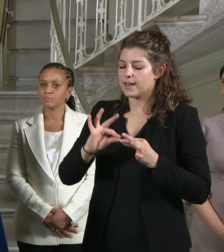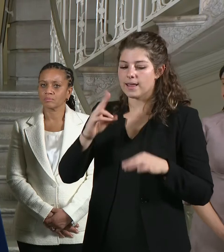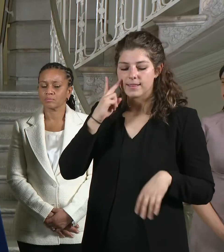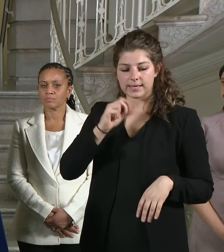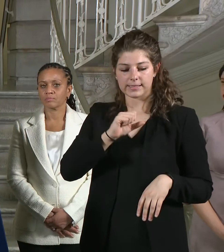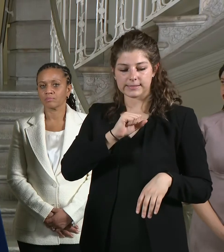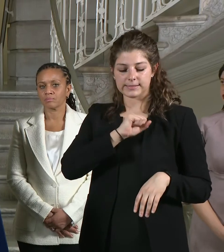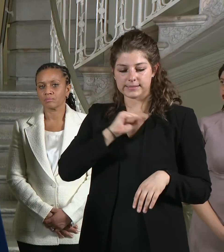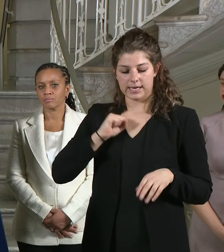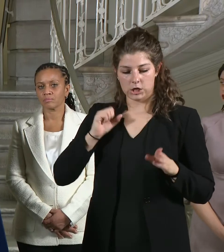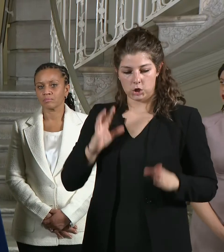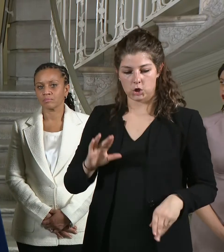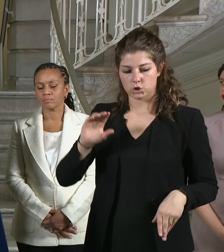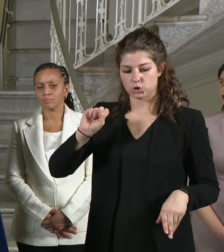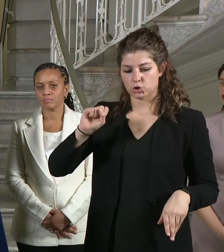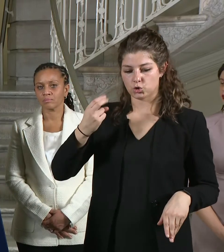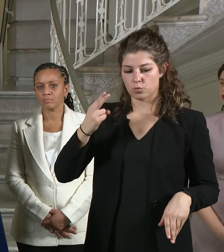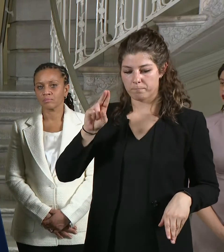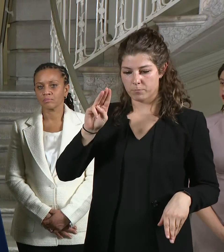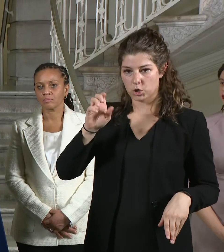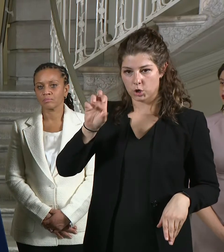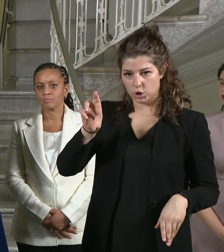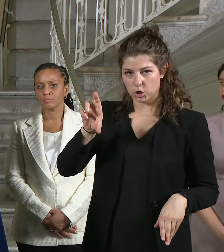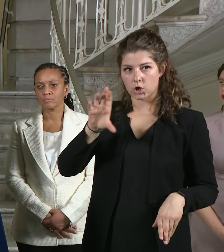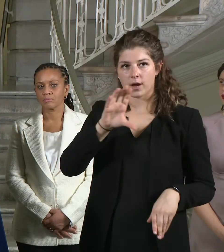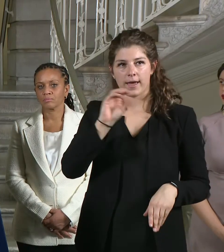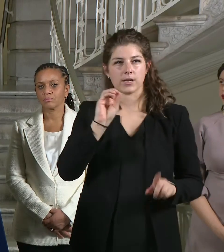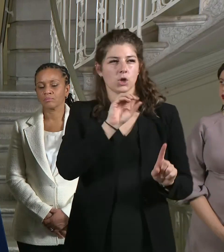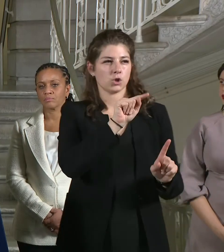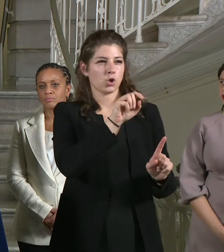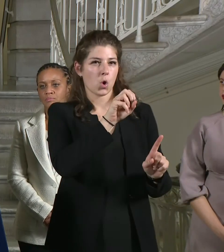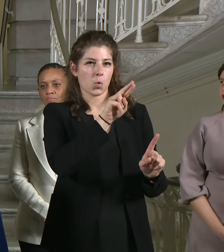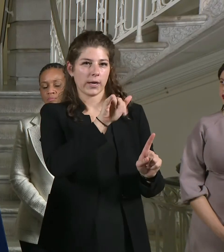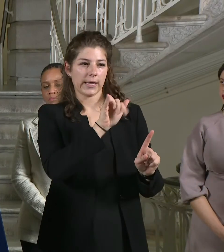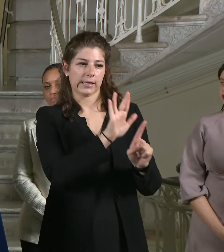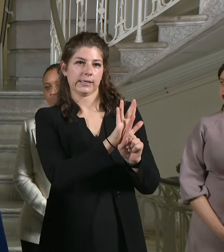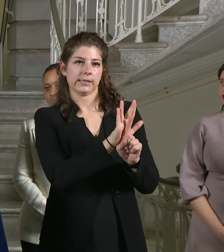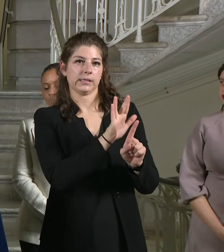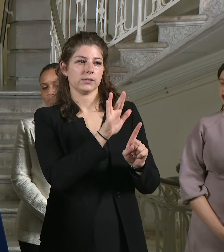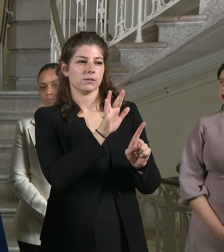WE DON'T KNOW